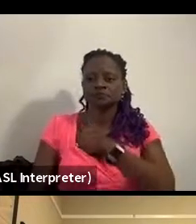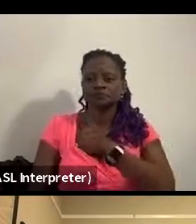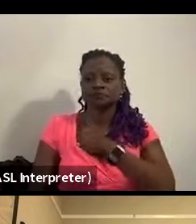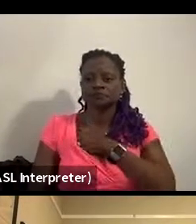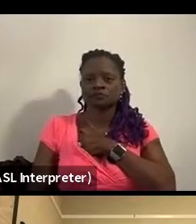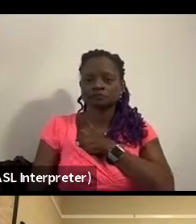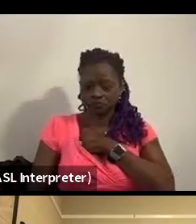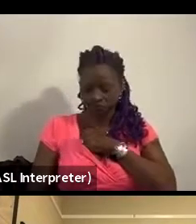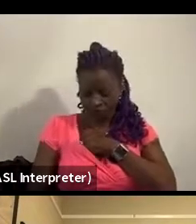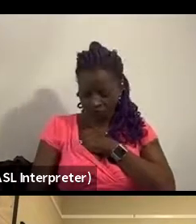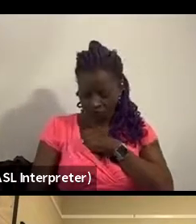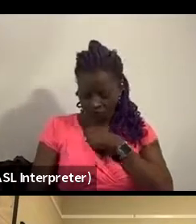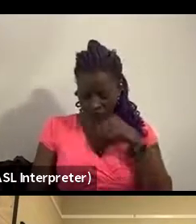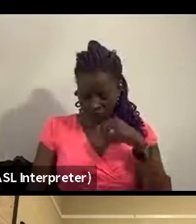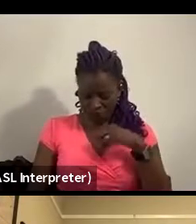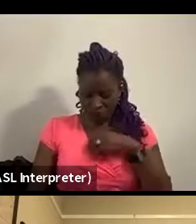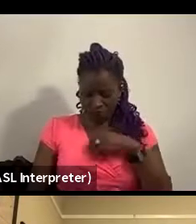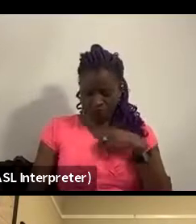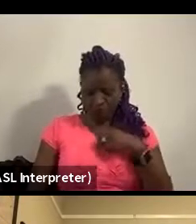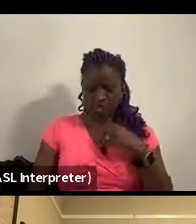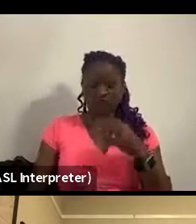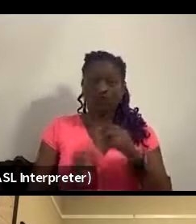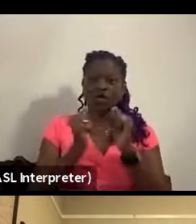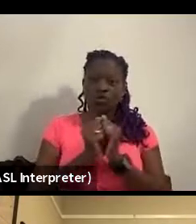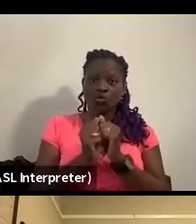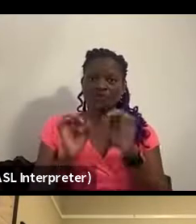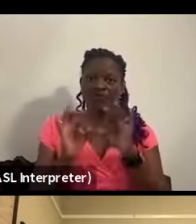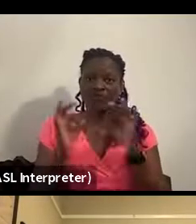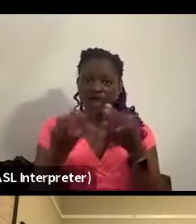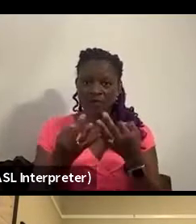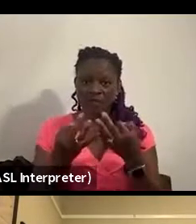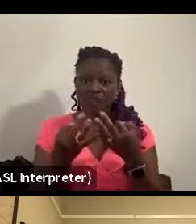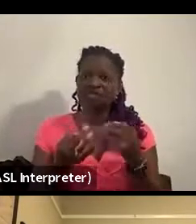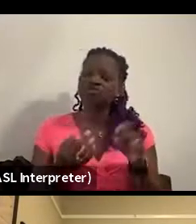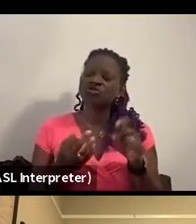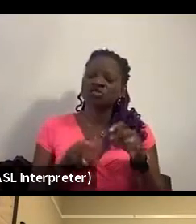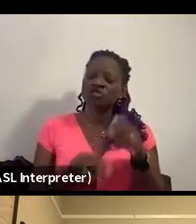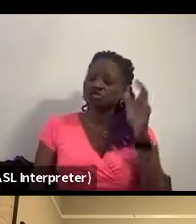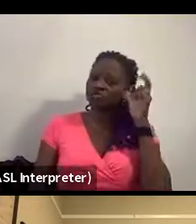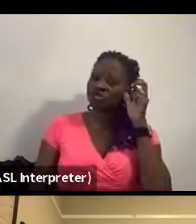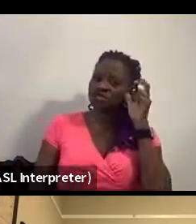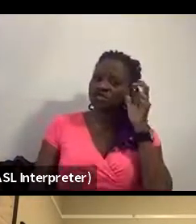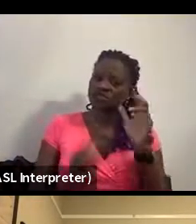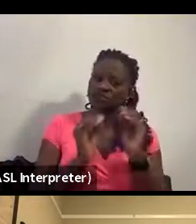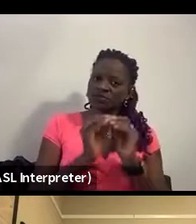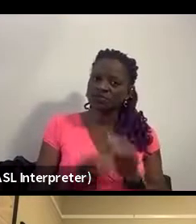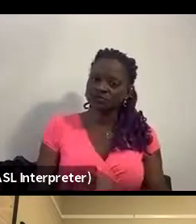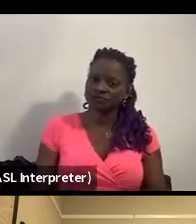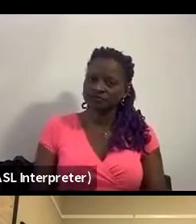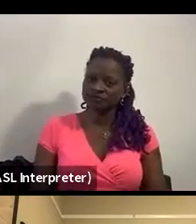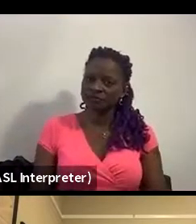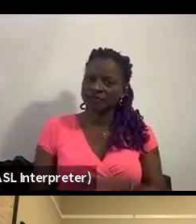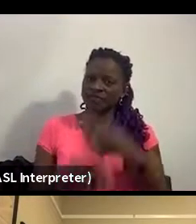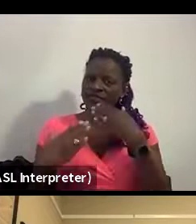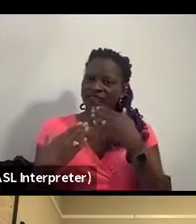members, again, it's about trust in hearing people out. Again, thank you so much, thank you for your work.